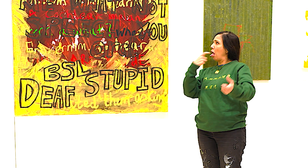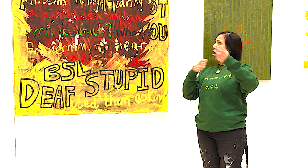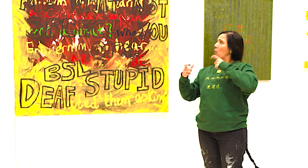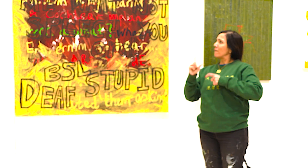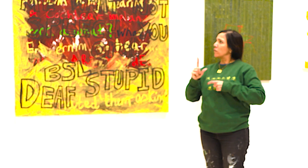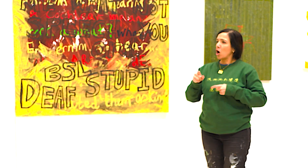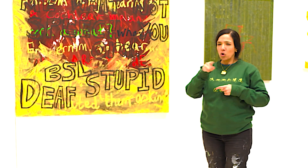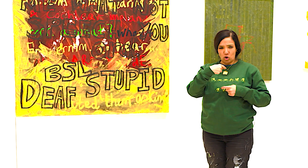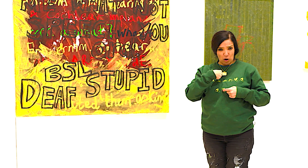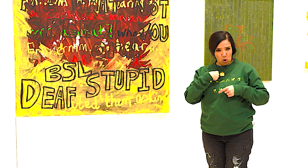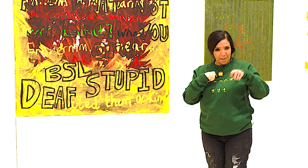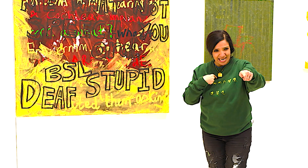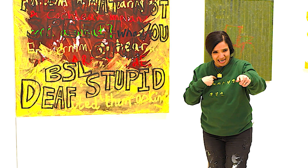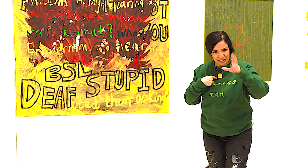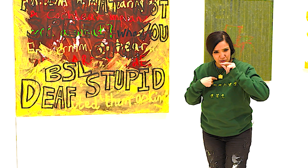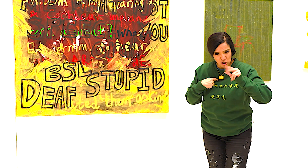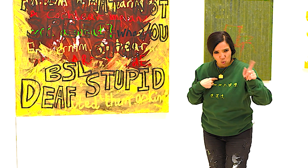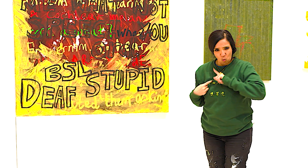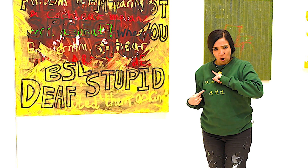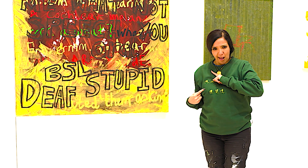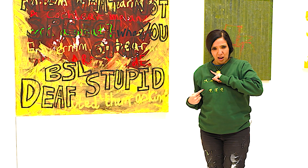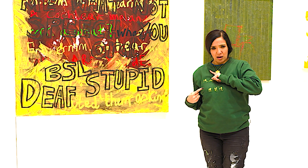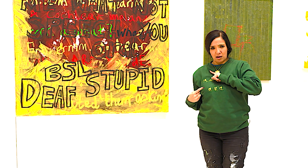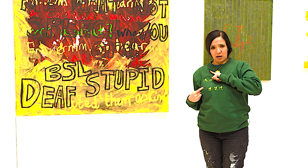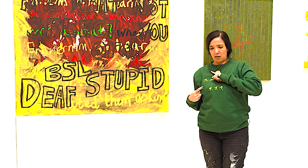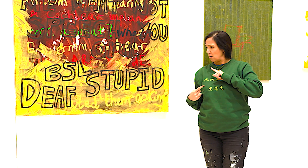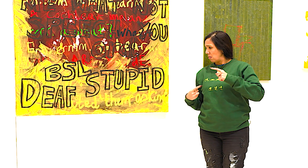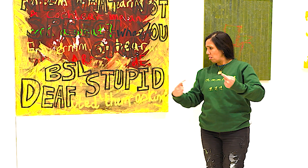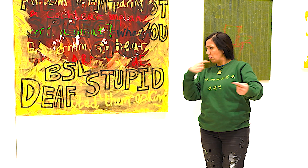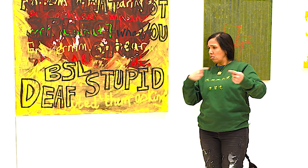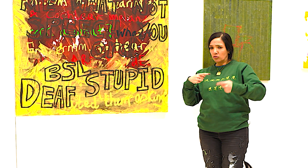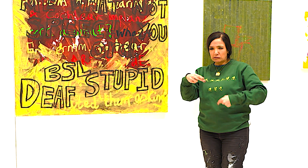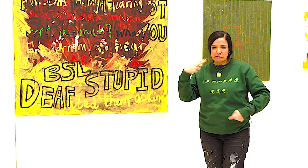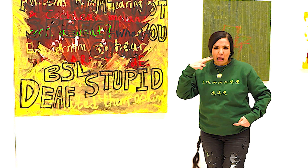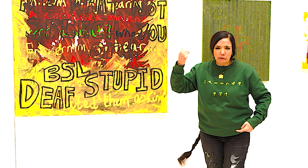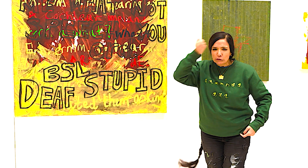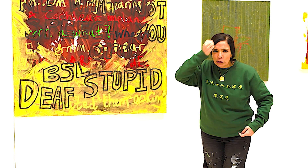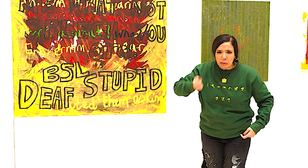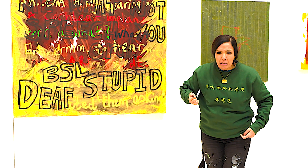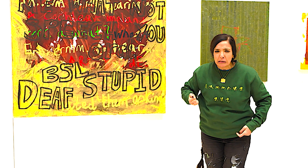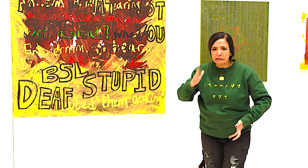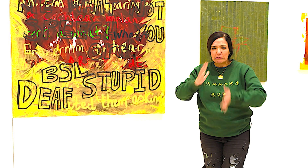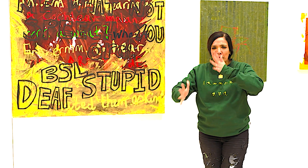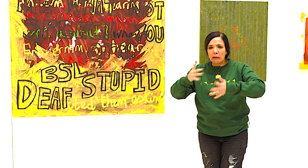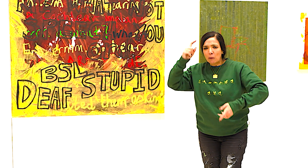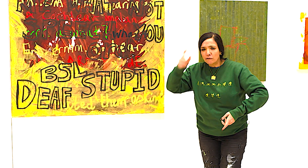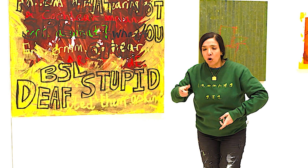people saying, "Why are you speaking to me like that?" So, it's about Deaf people being seen as stupid